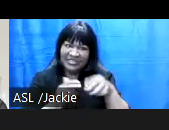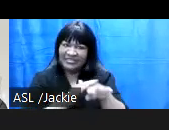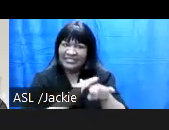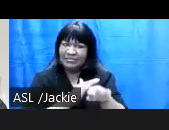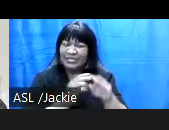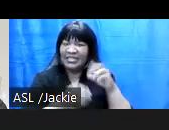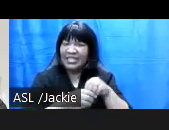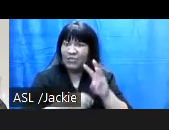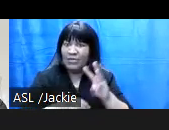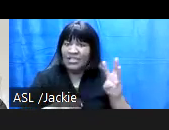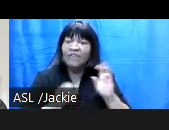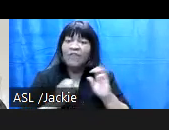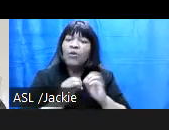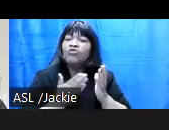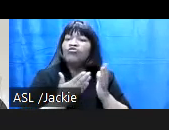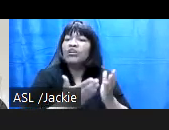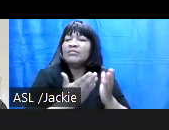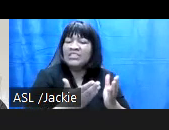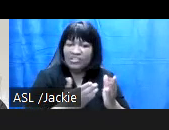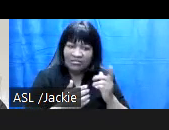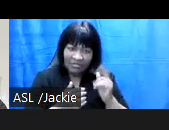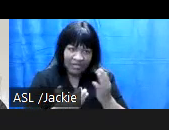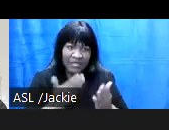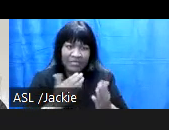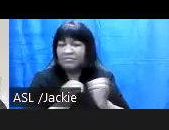website for recommendations that may fore stall the need for reimbursements.